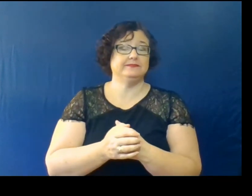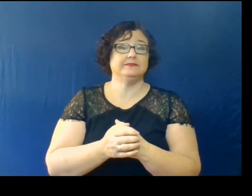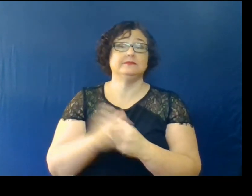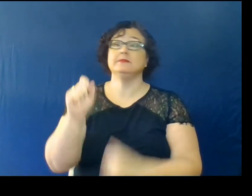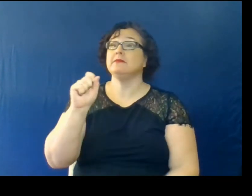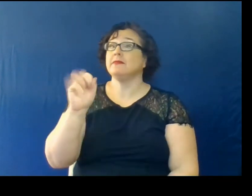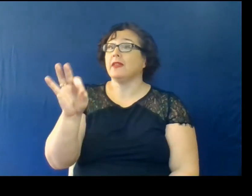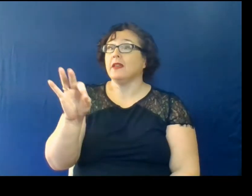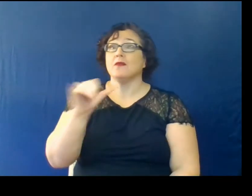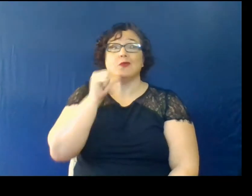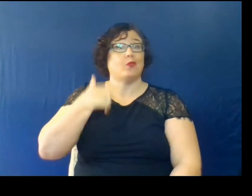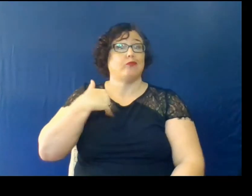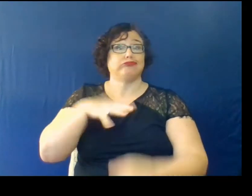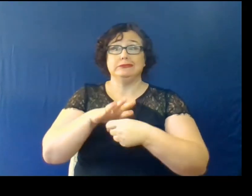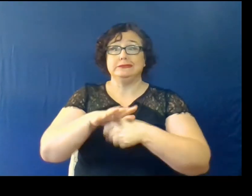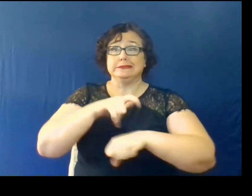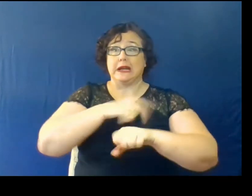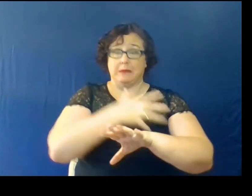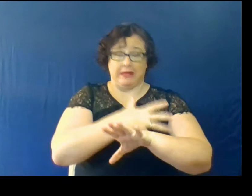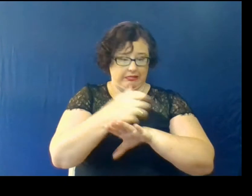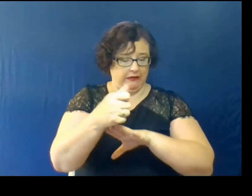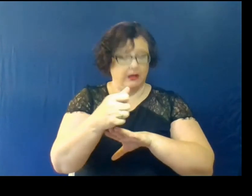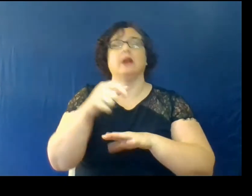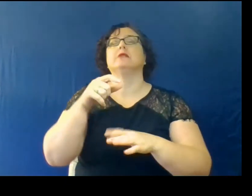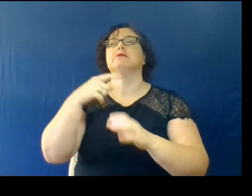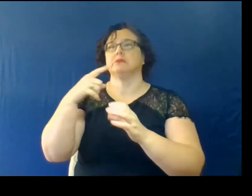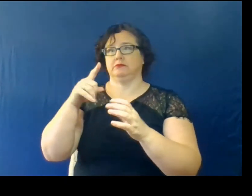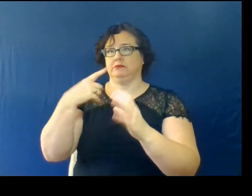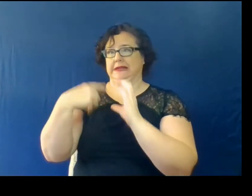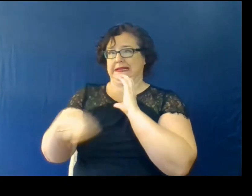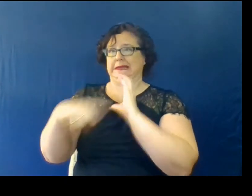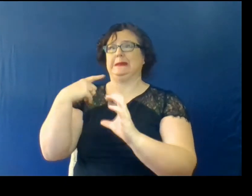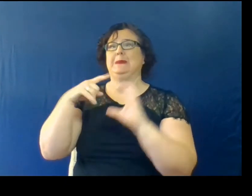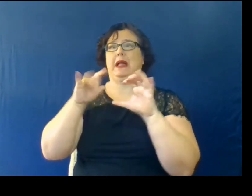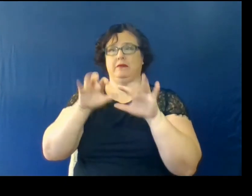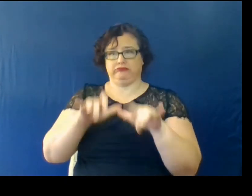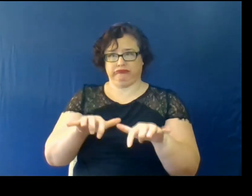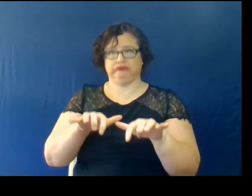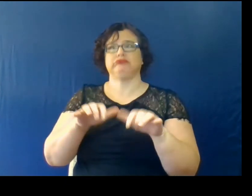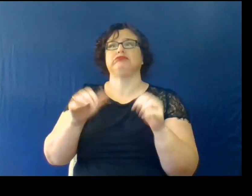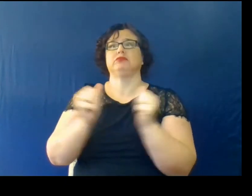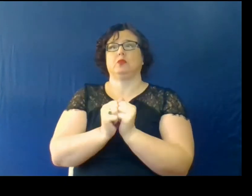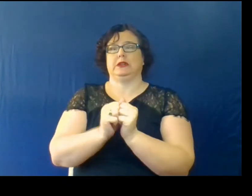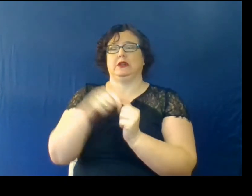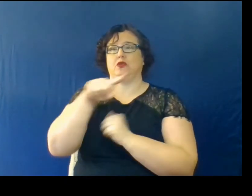is not answered make sure your email is there so that we can get back to you with the answer.